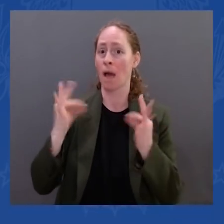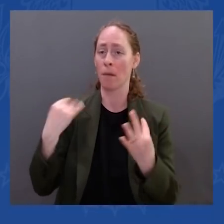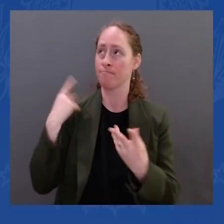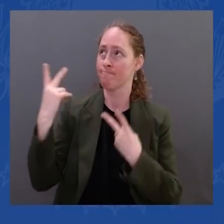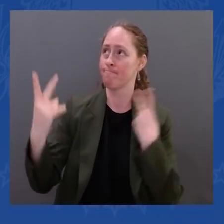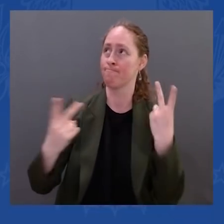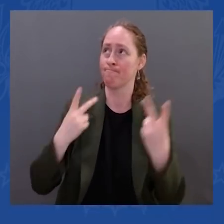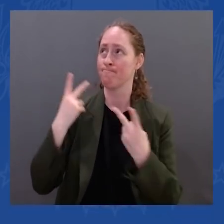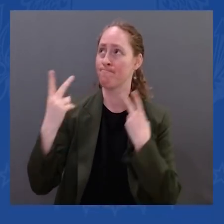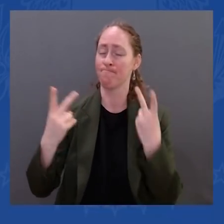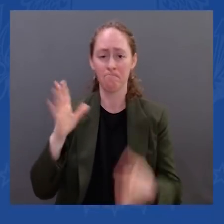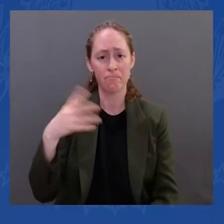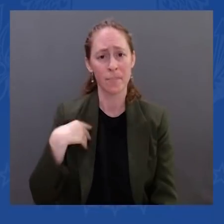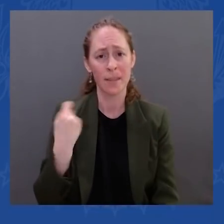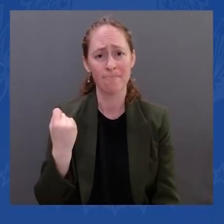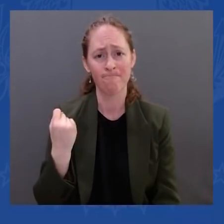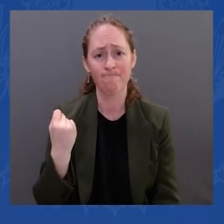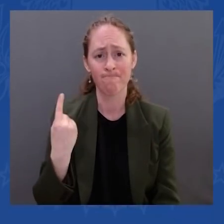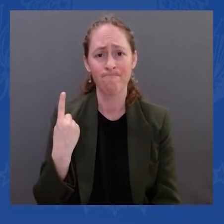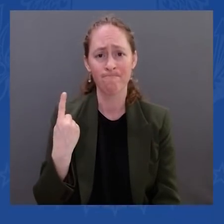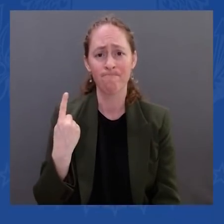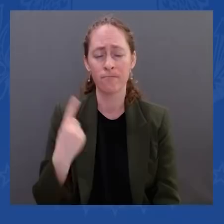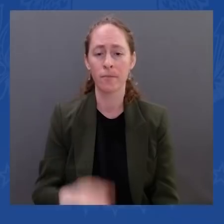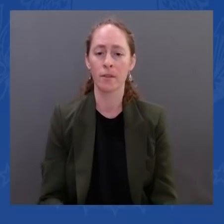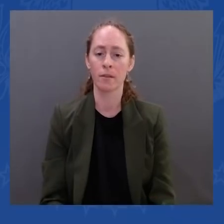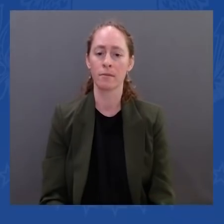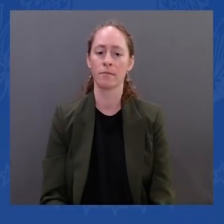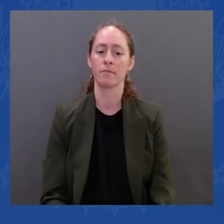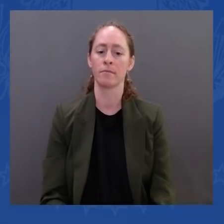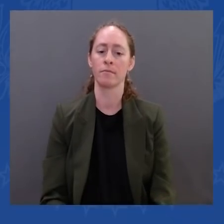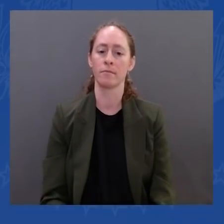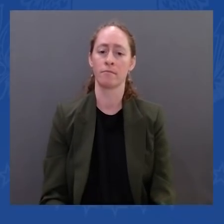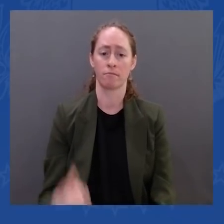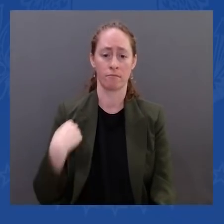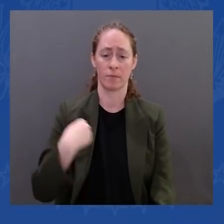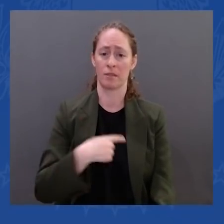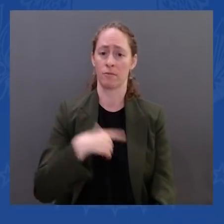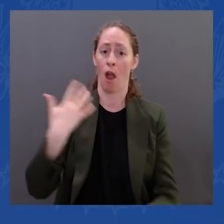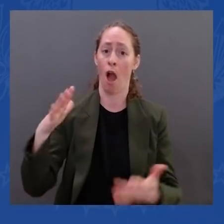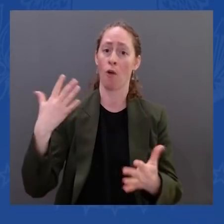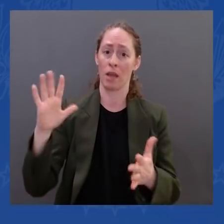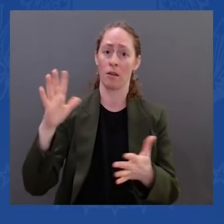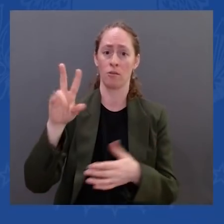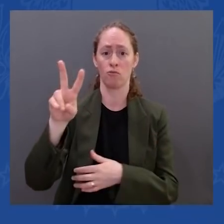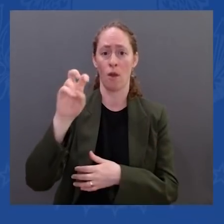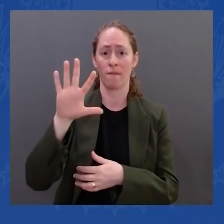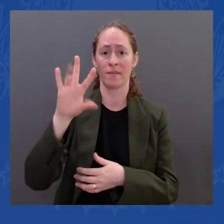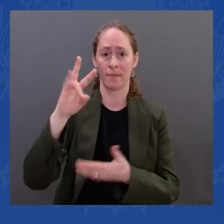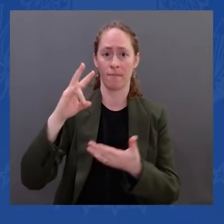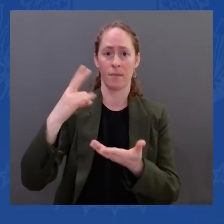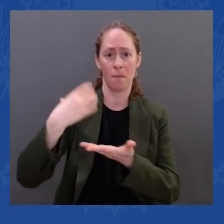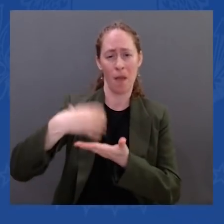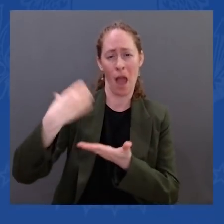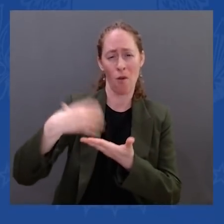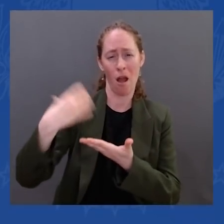and, I think, fifty-seven thousand -- million barrels of oil, I should say. Us and the rest of the world we convinced to get involved.